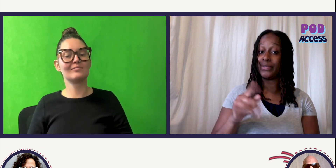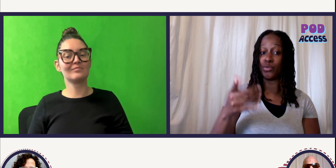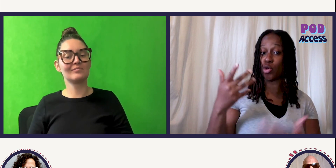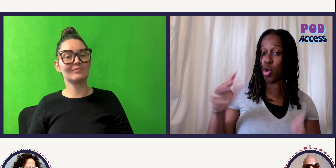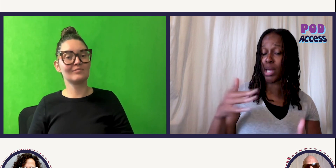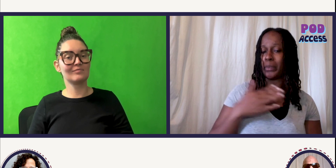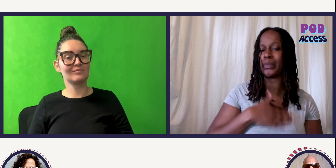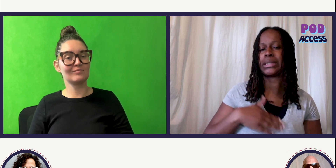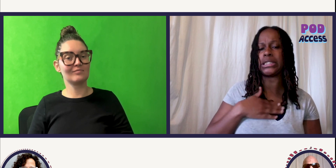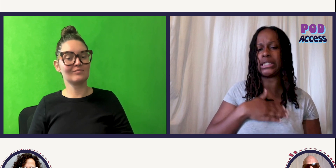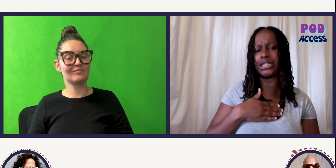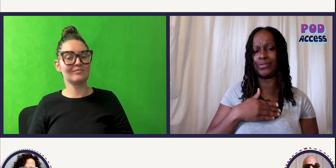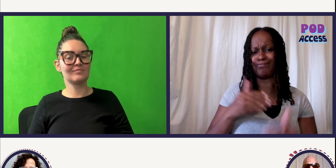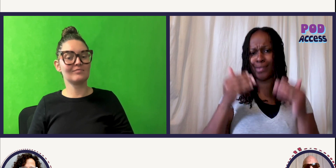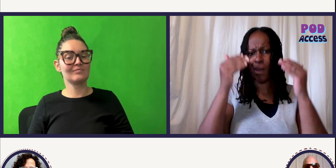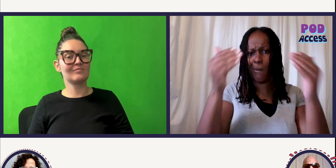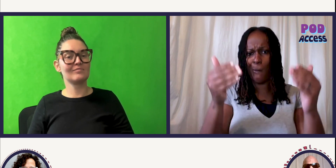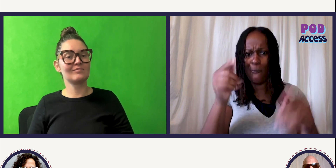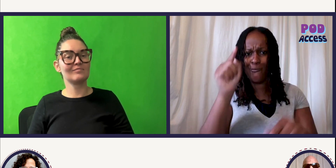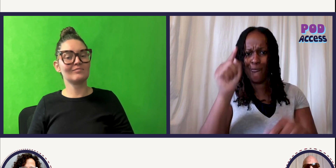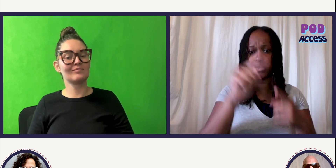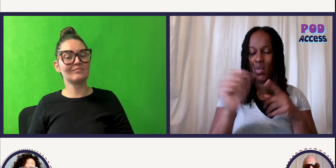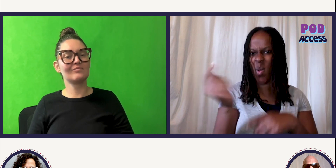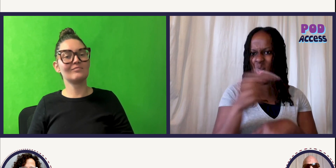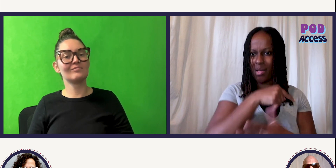If you haven't already, please, head on over to all of these podcasts.